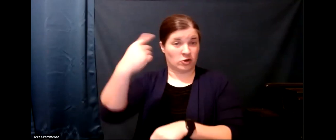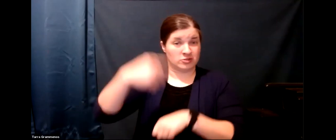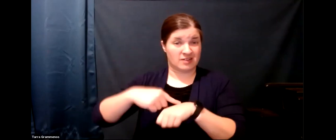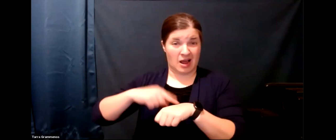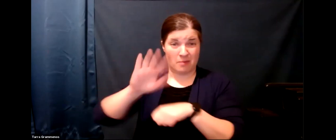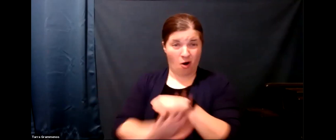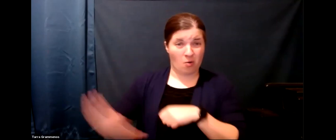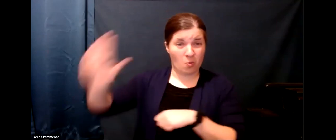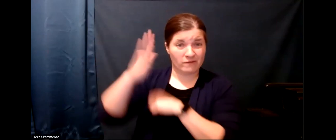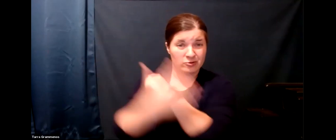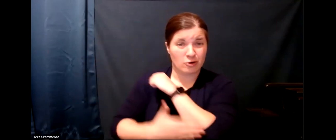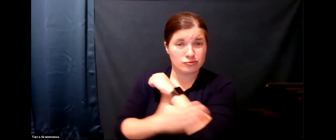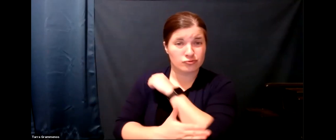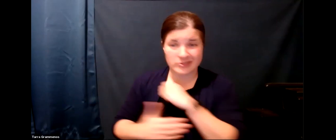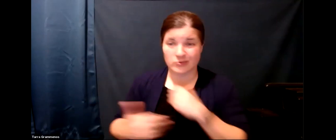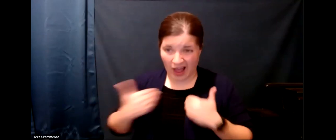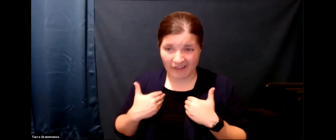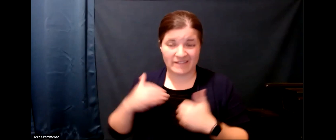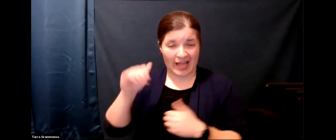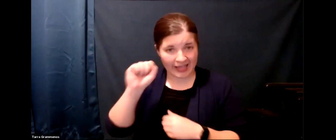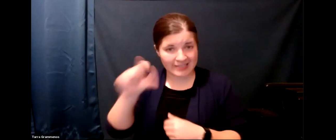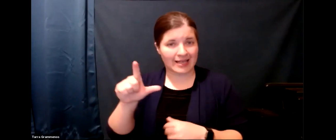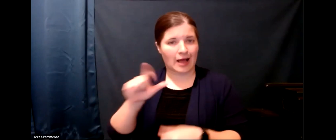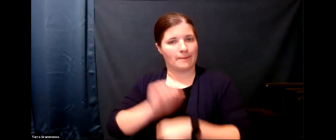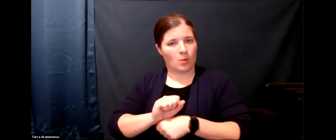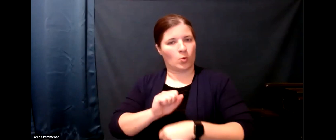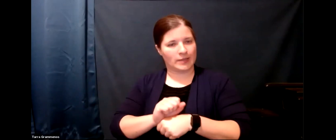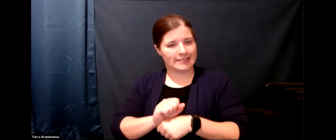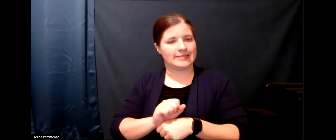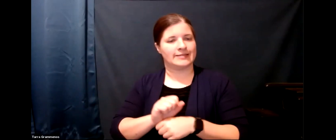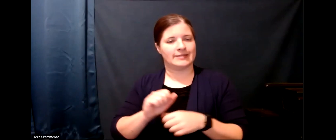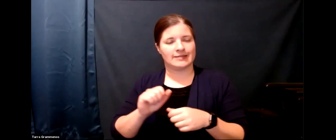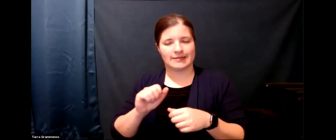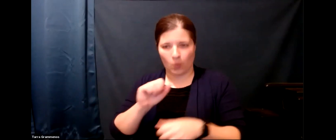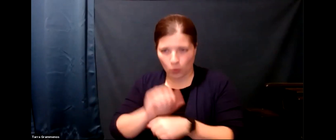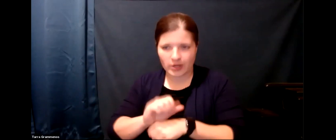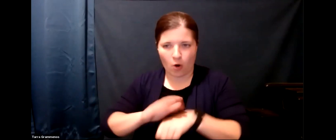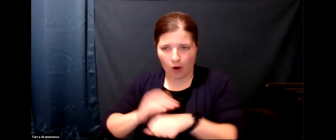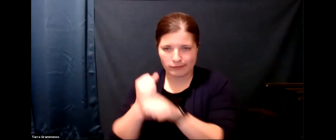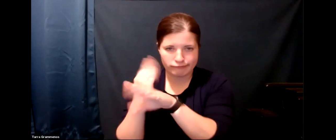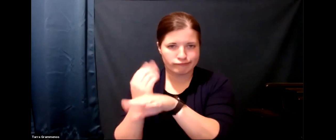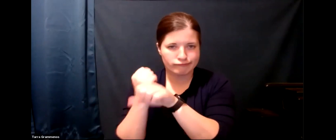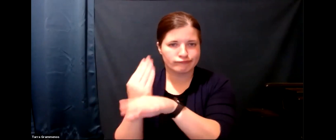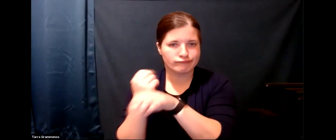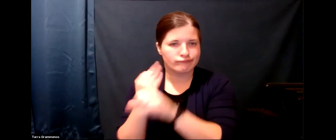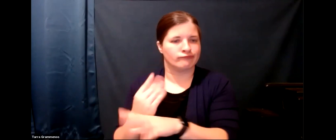To have an ASL employee working the phones for elections.